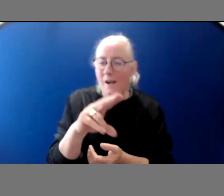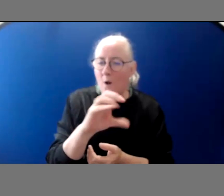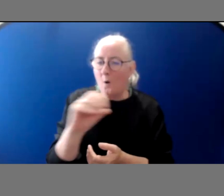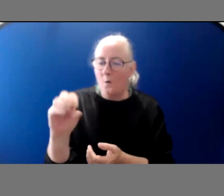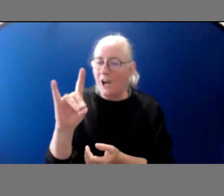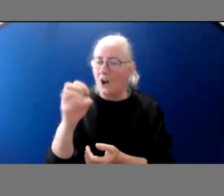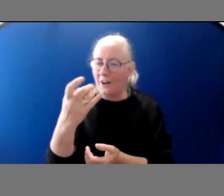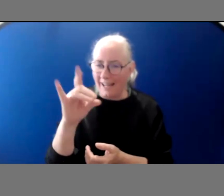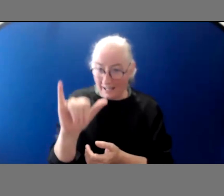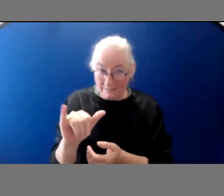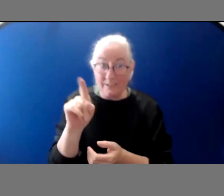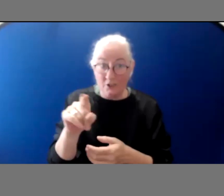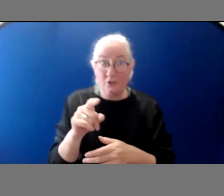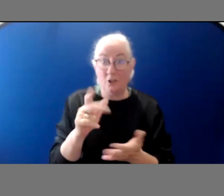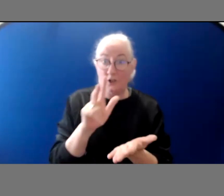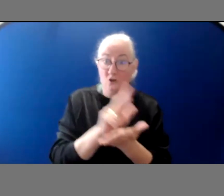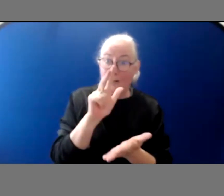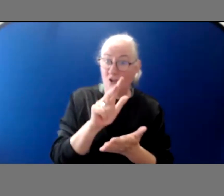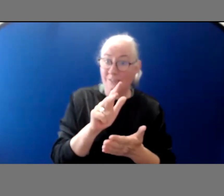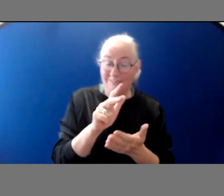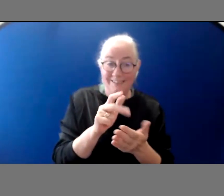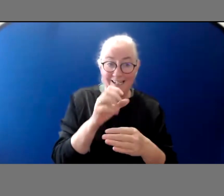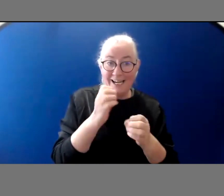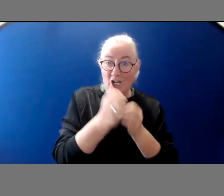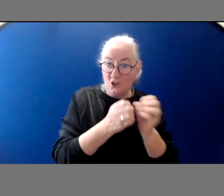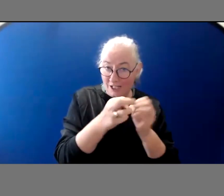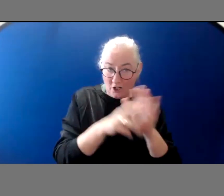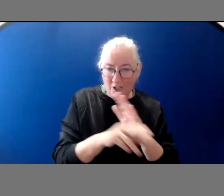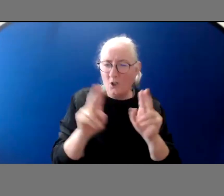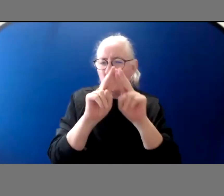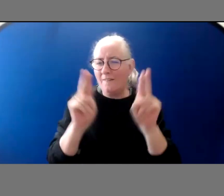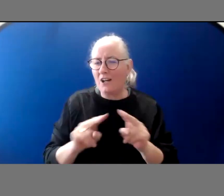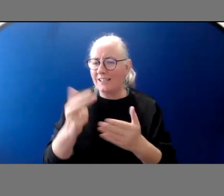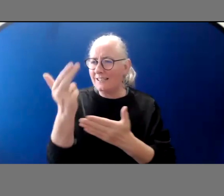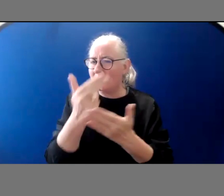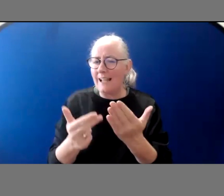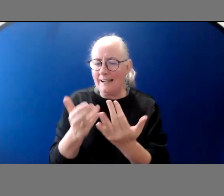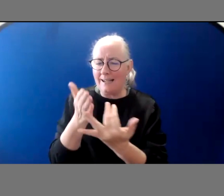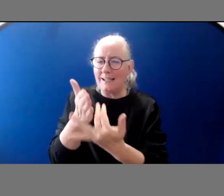engineer and independent accessibility and Universal design consultant and managing